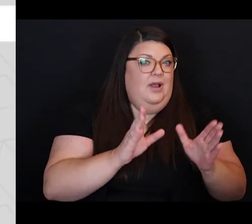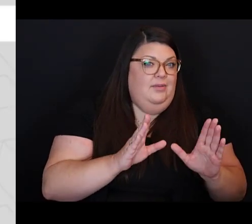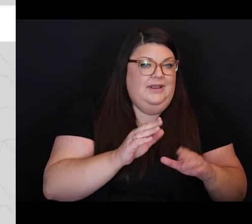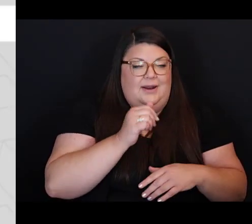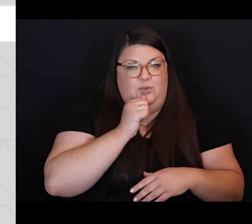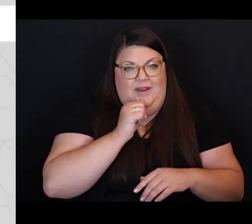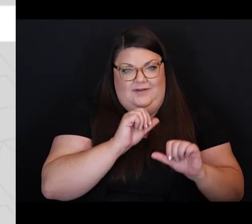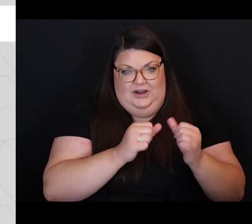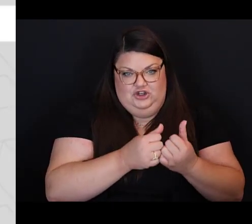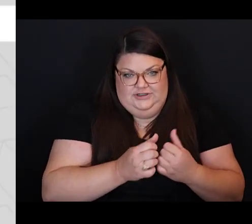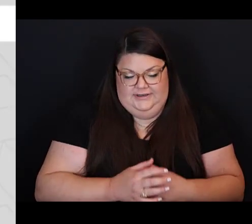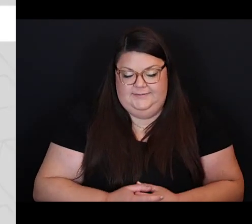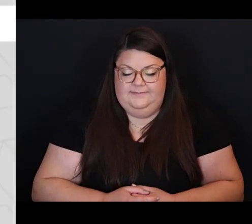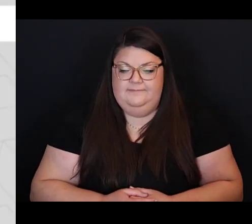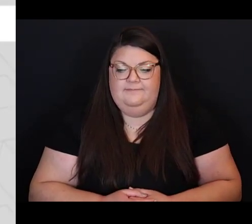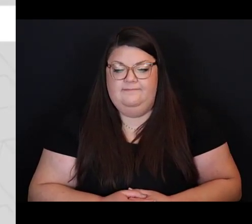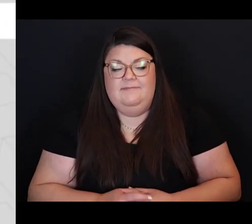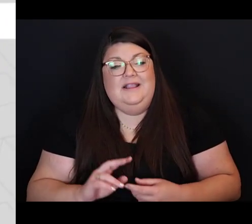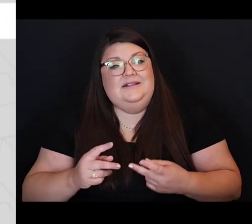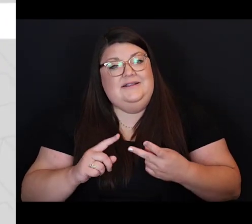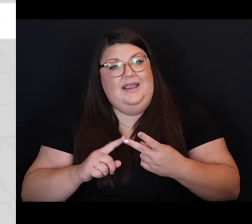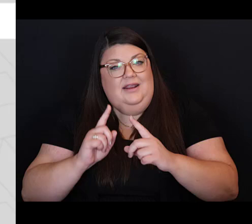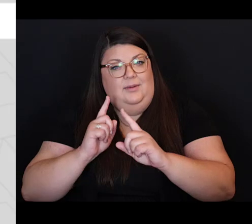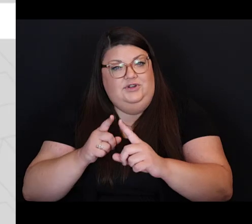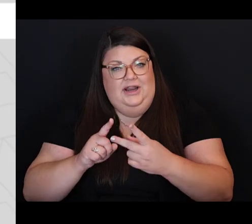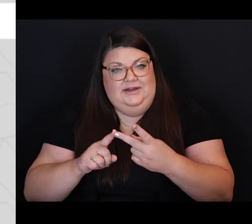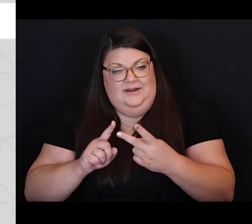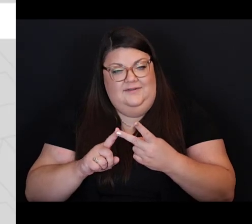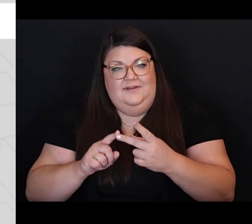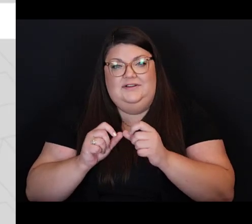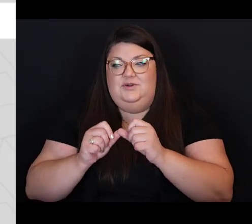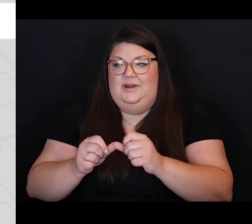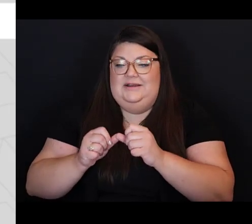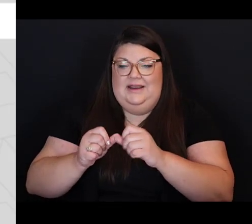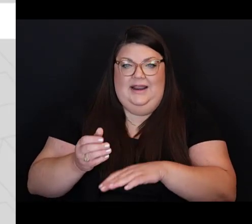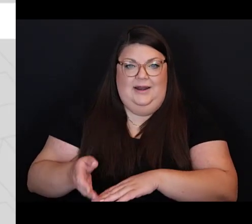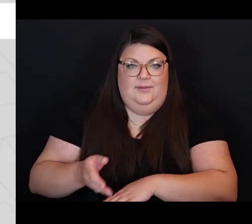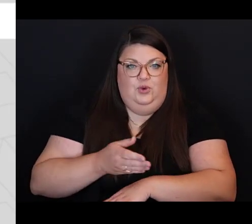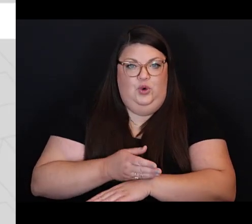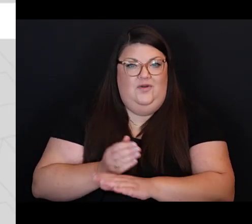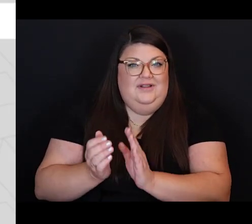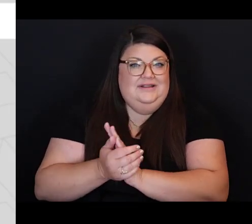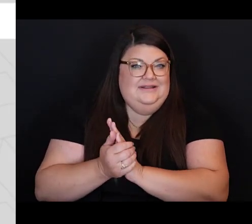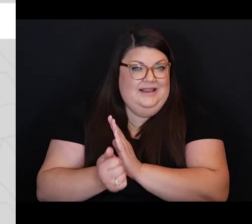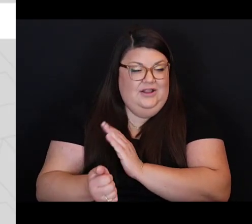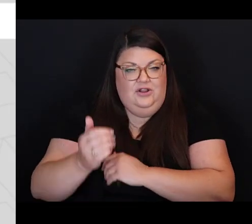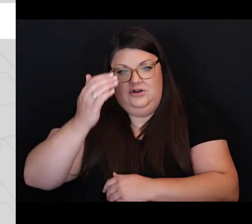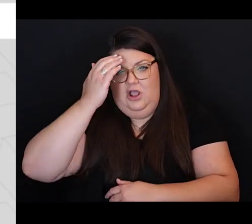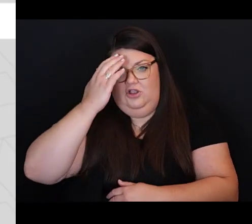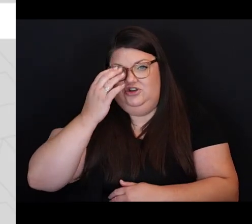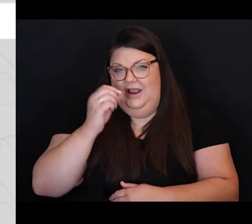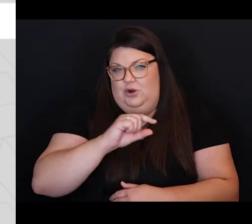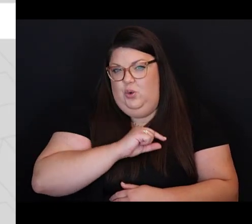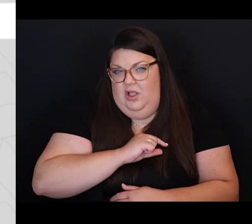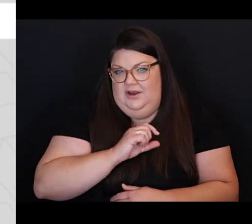private agencies and our second objective is to maintain and improve the skill, knowledge,